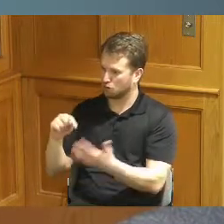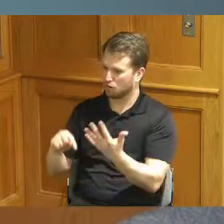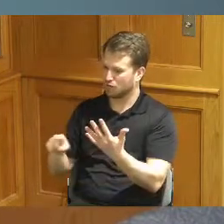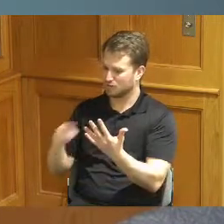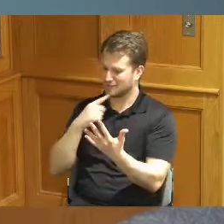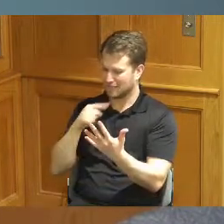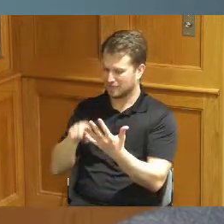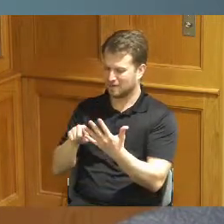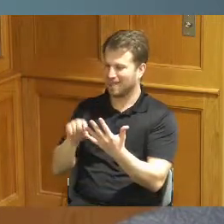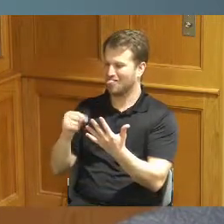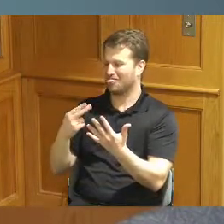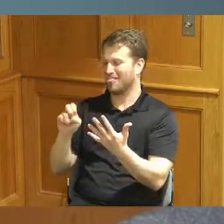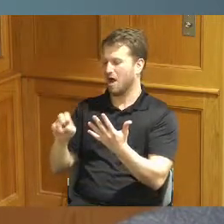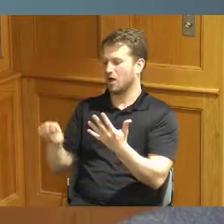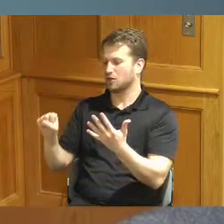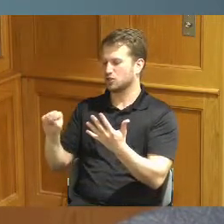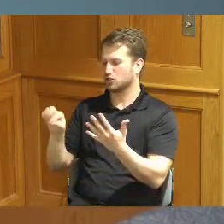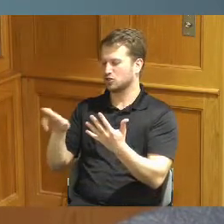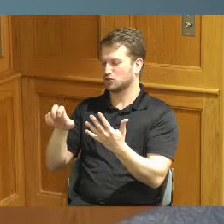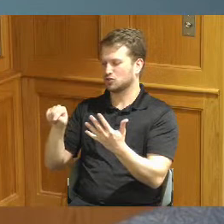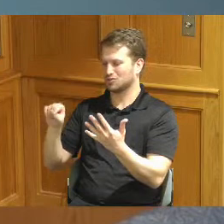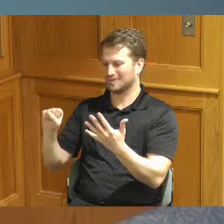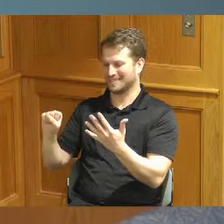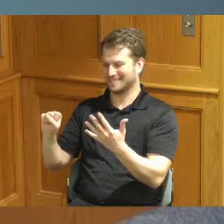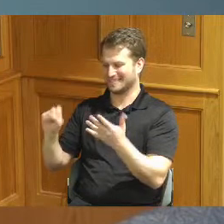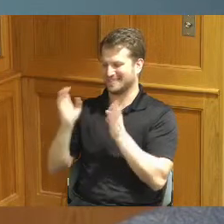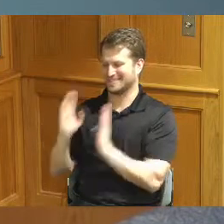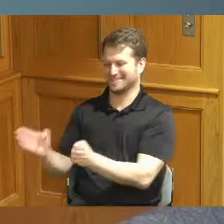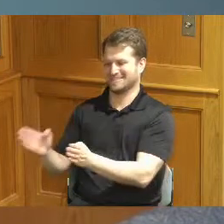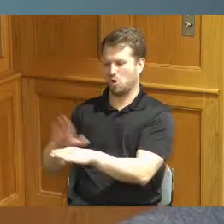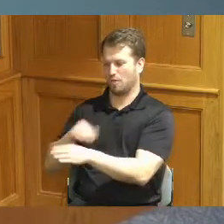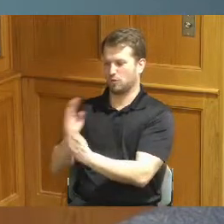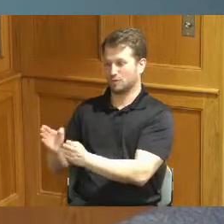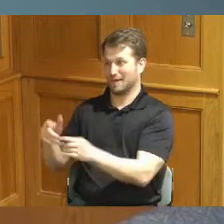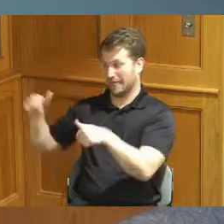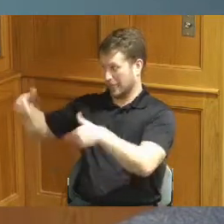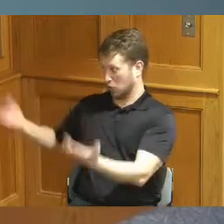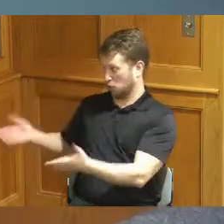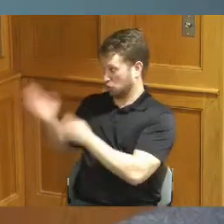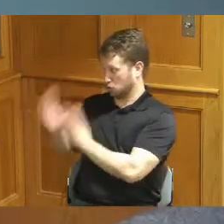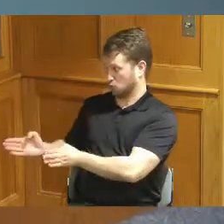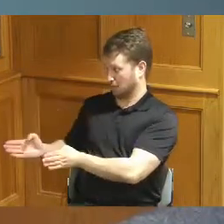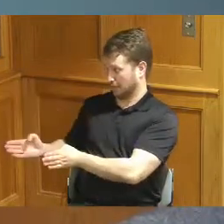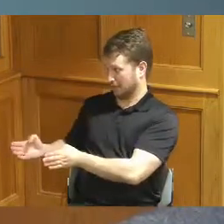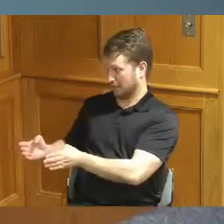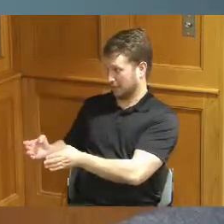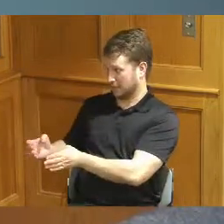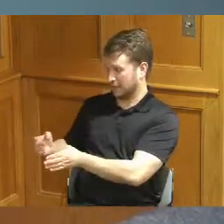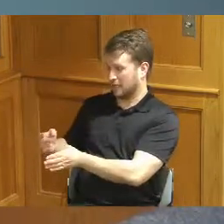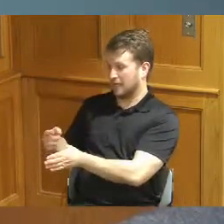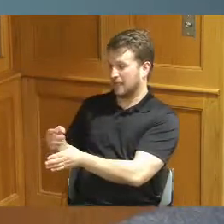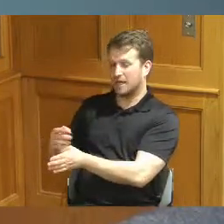streets well this is a street and I would just say for me it would be well I'm not going to